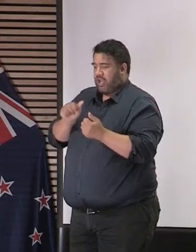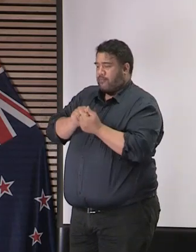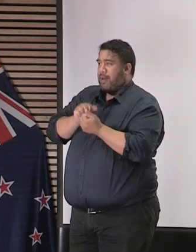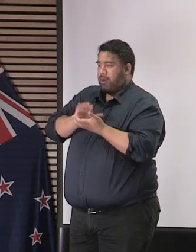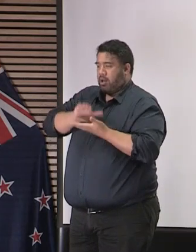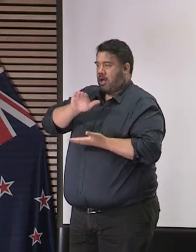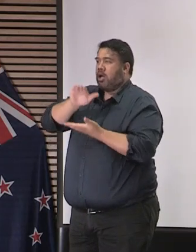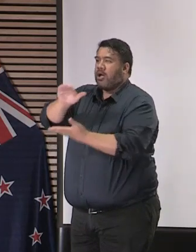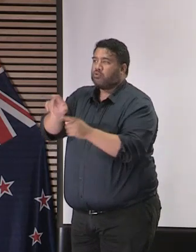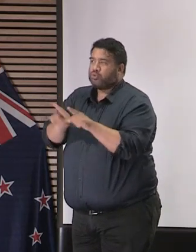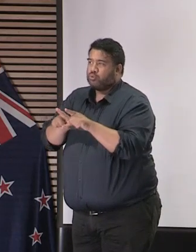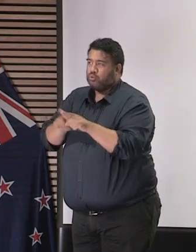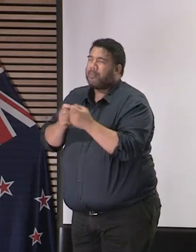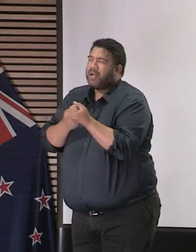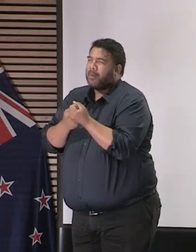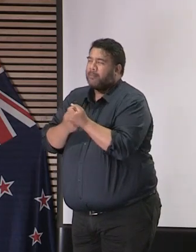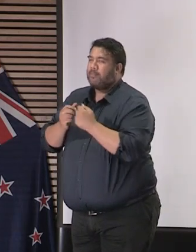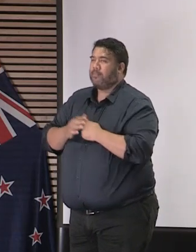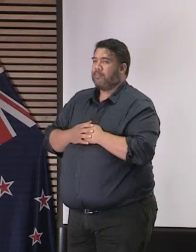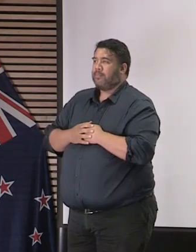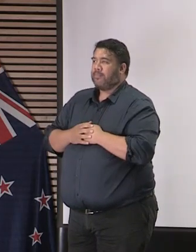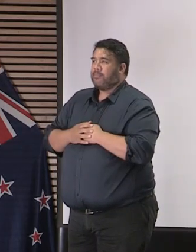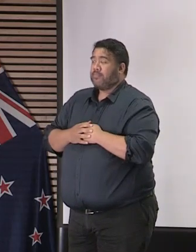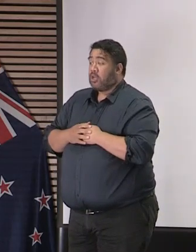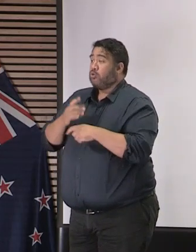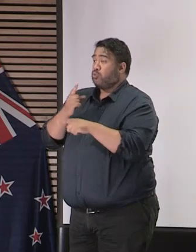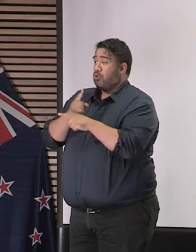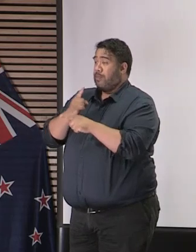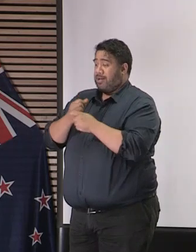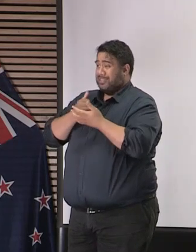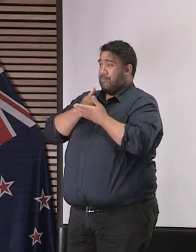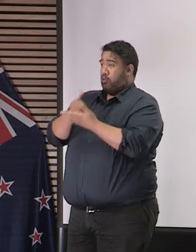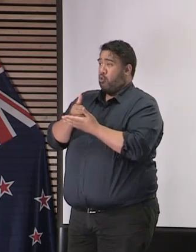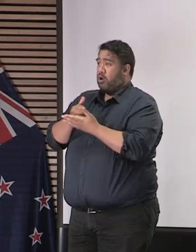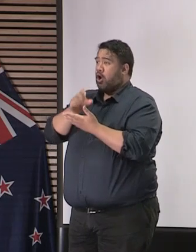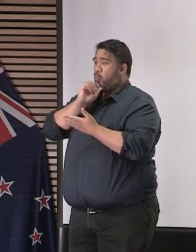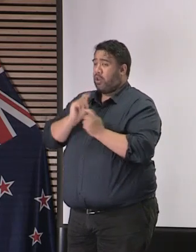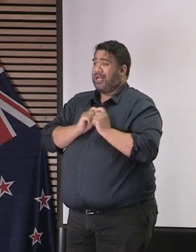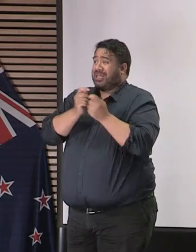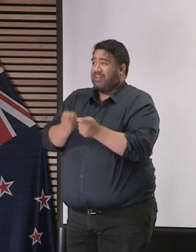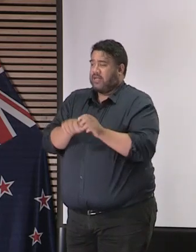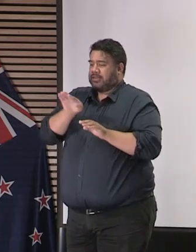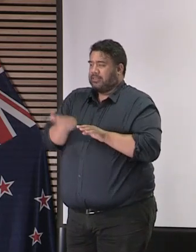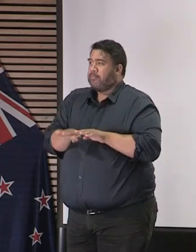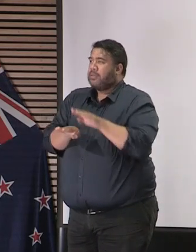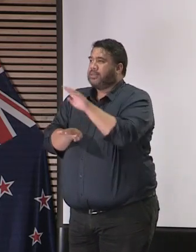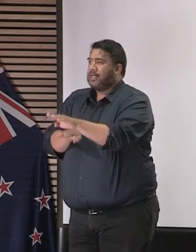have also put the emphasis on hard parks as well. We are